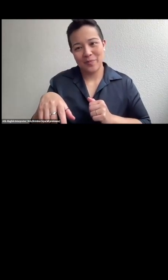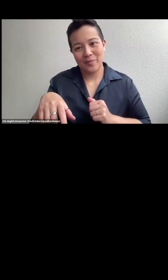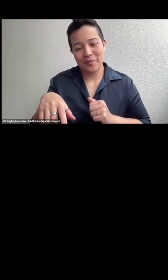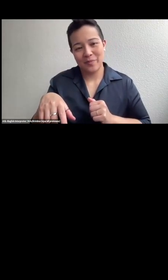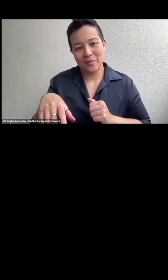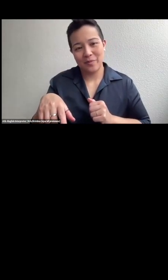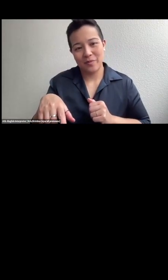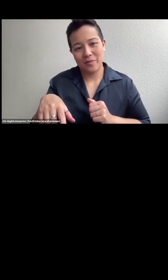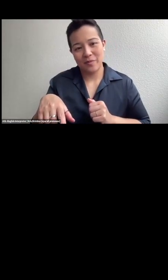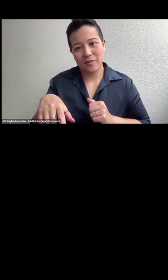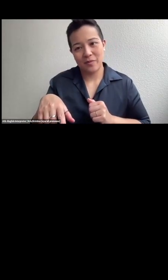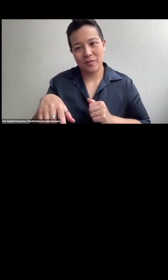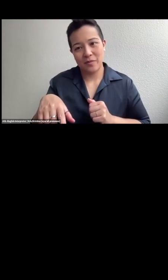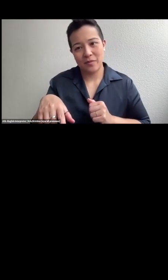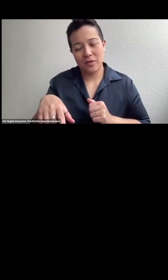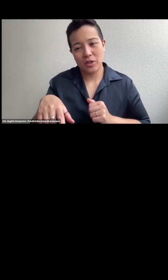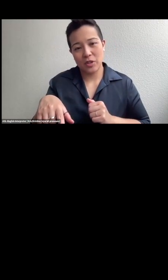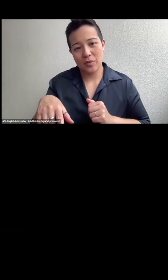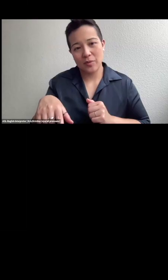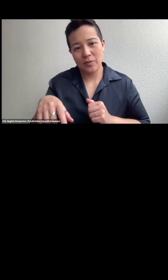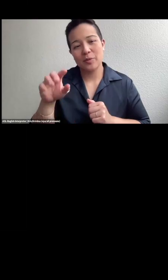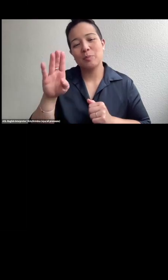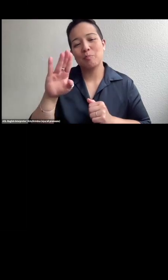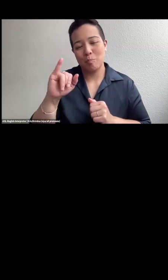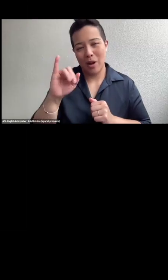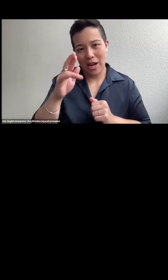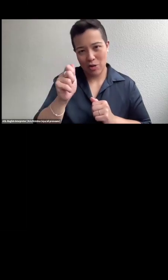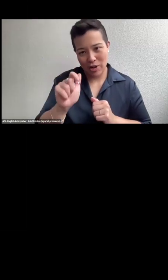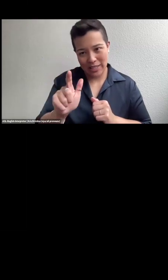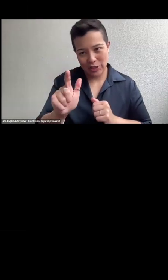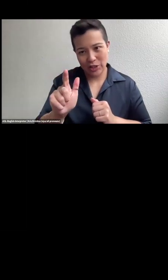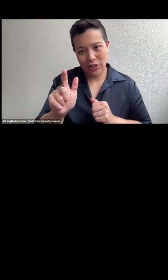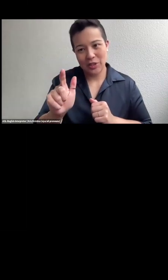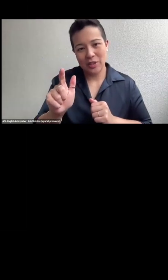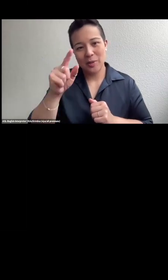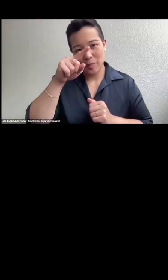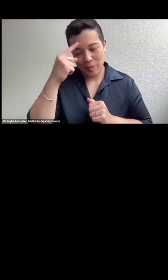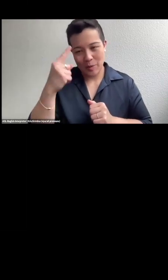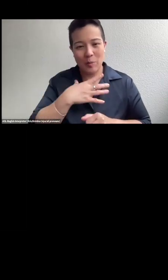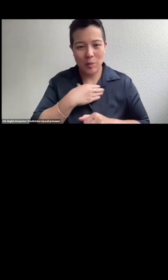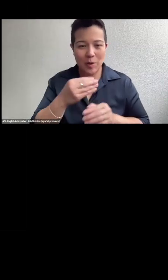they're biracial, um, black-white person with